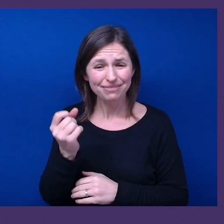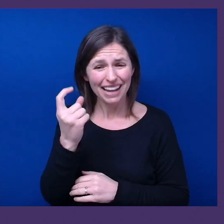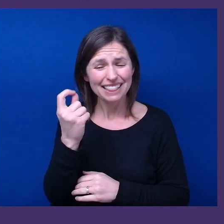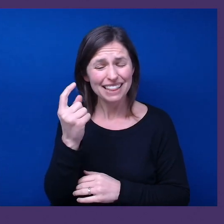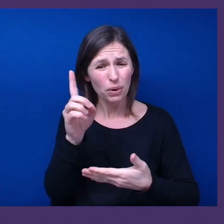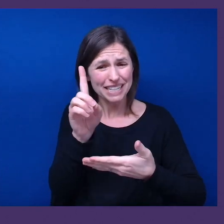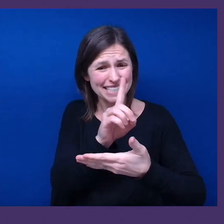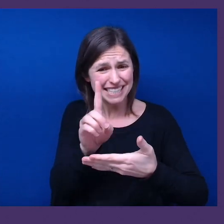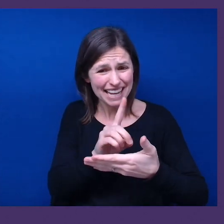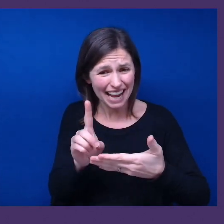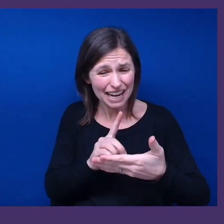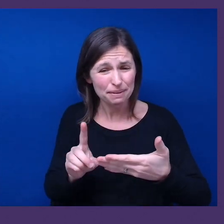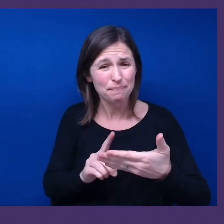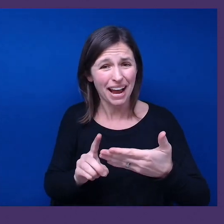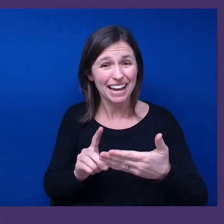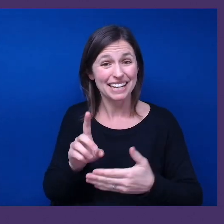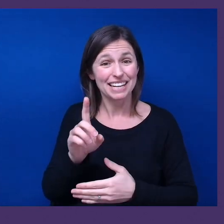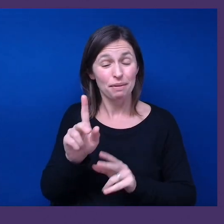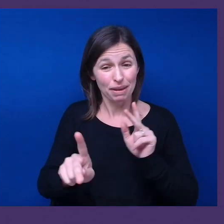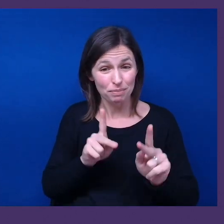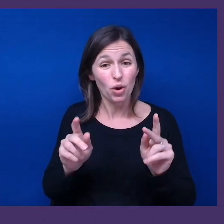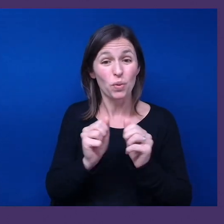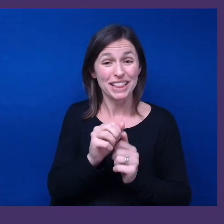to teach accessibility than us?